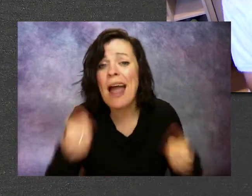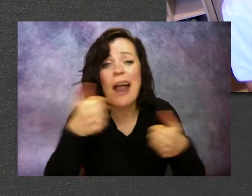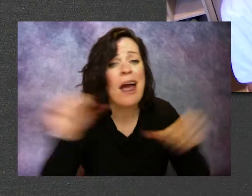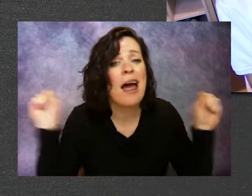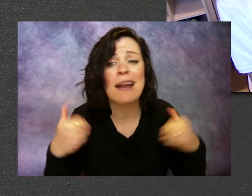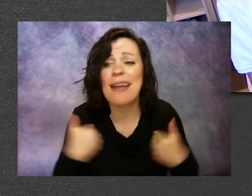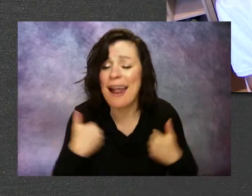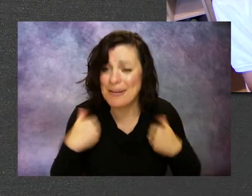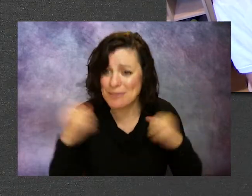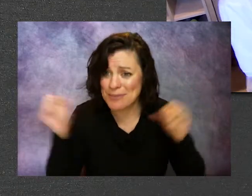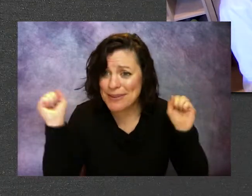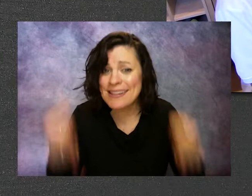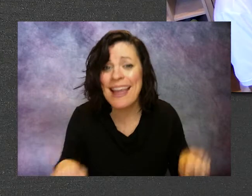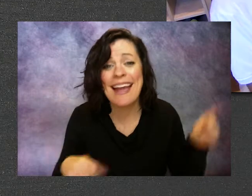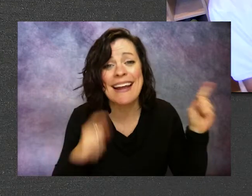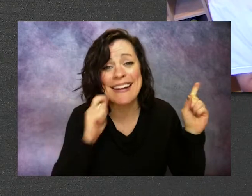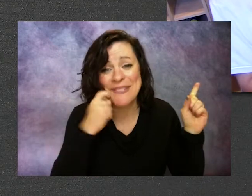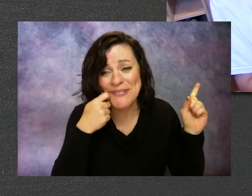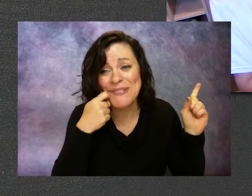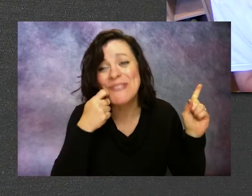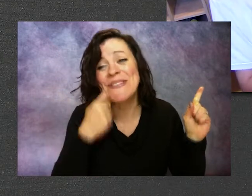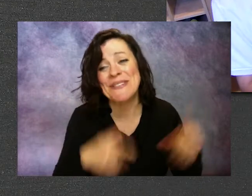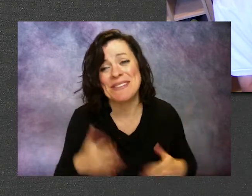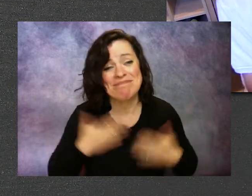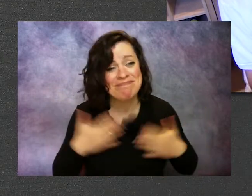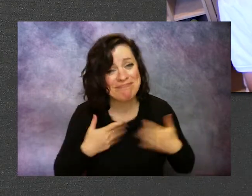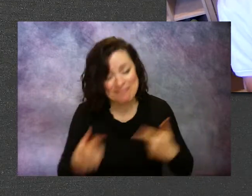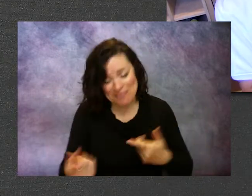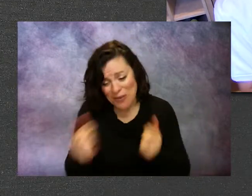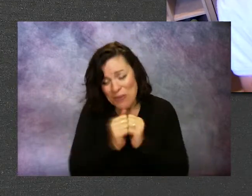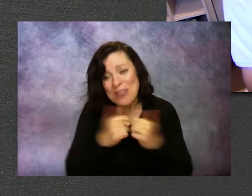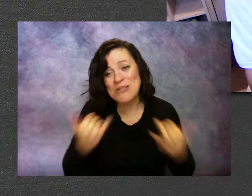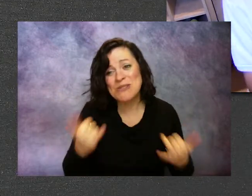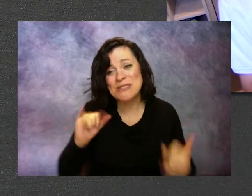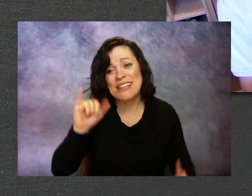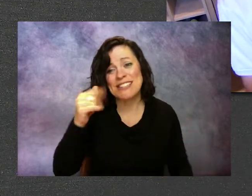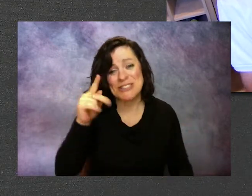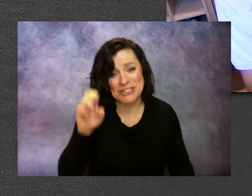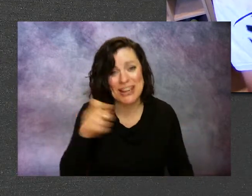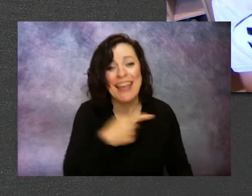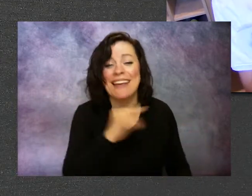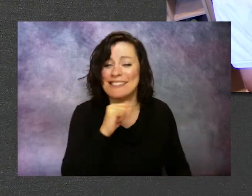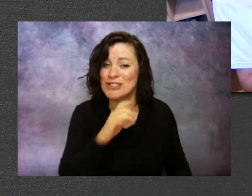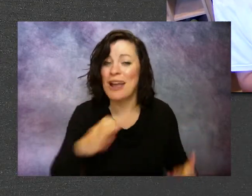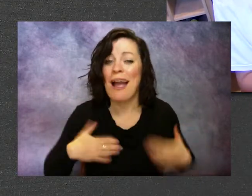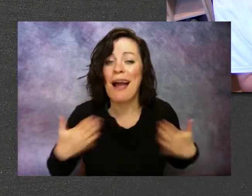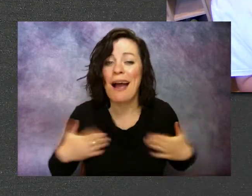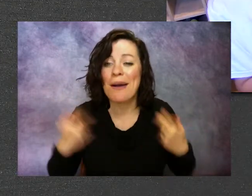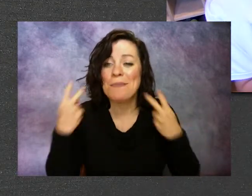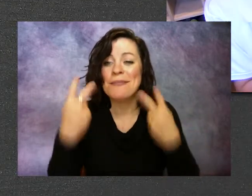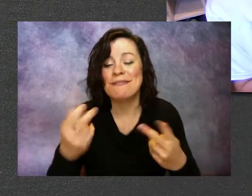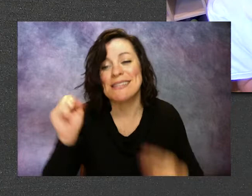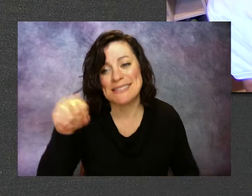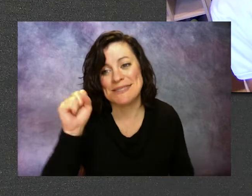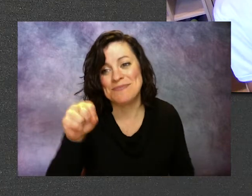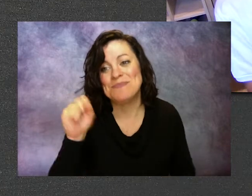Yay. I'm so glad you came by. Me too. Yeah, I always love to see you. Yeah. Yeah, and it's fun to do crafts together, isn't it?